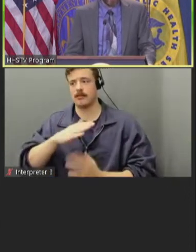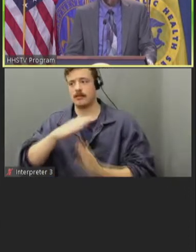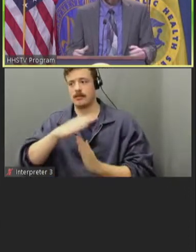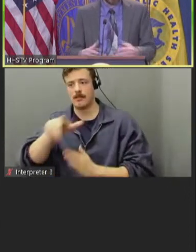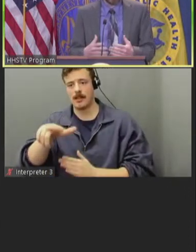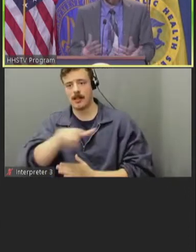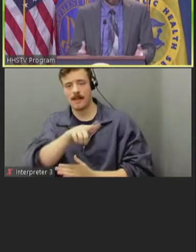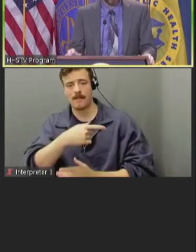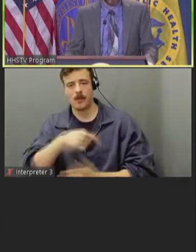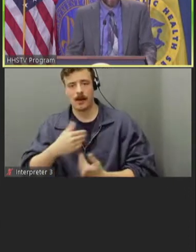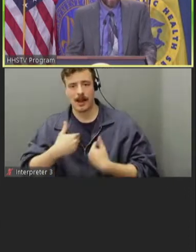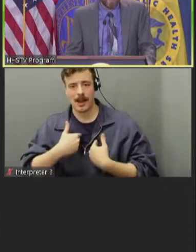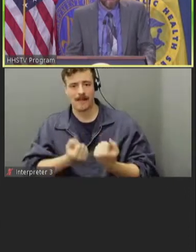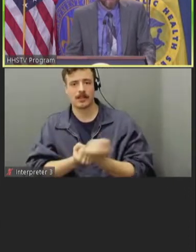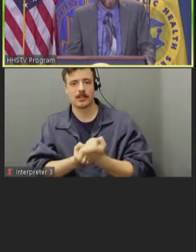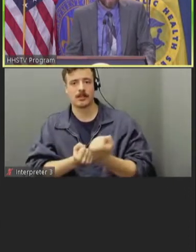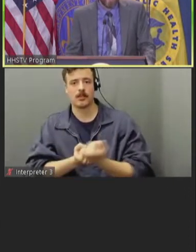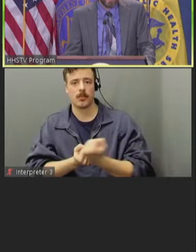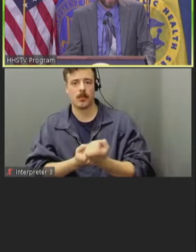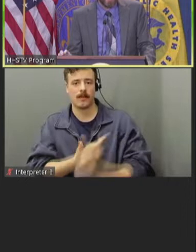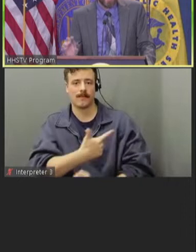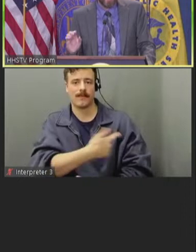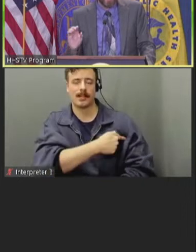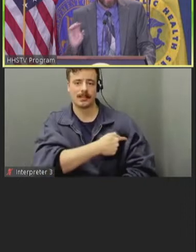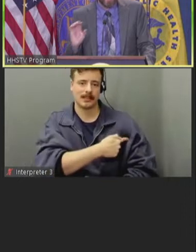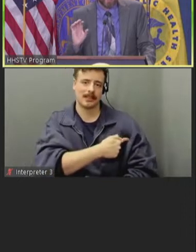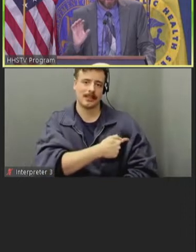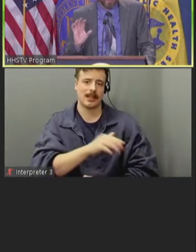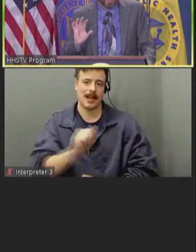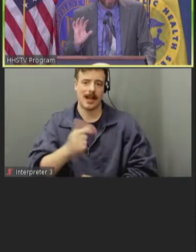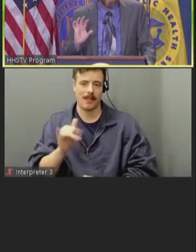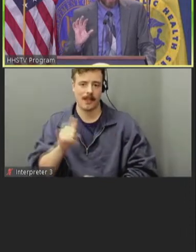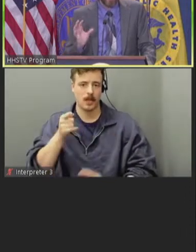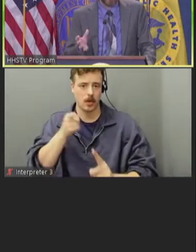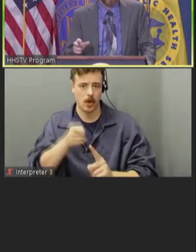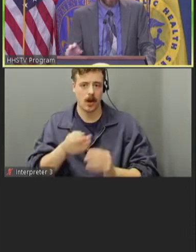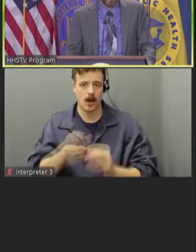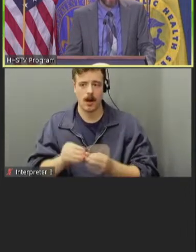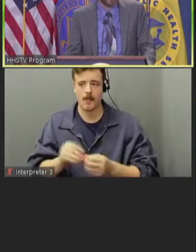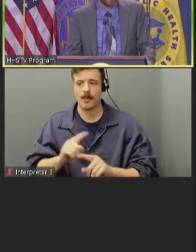we have supported vaccine adjuvants that target a number of the receptors that were